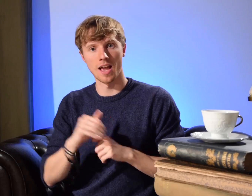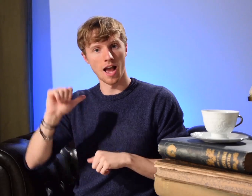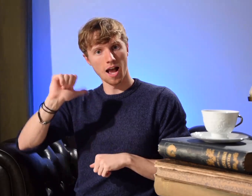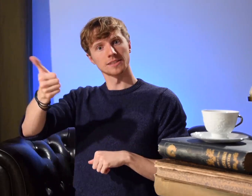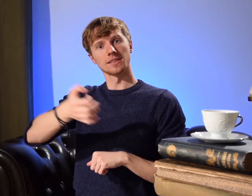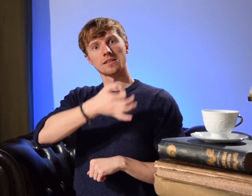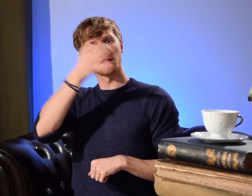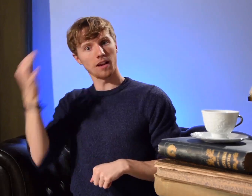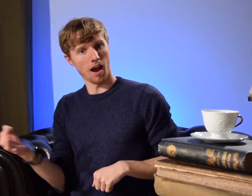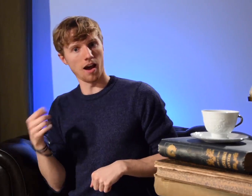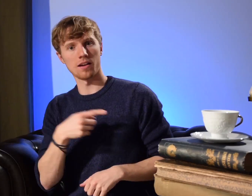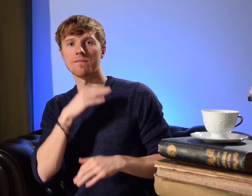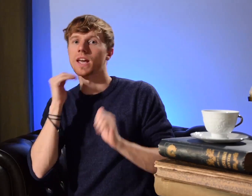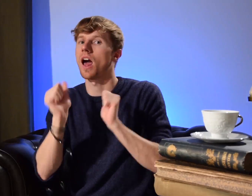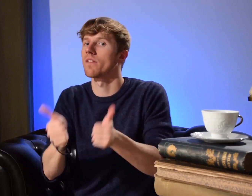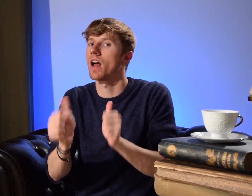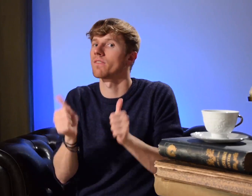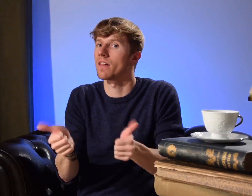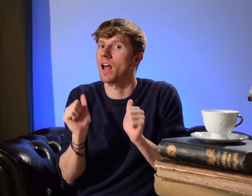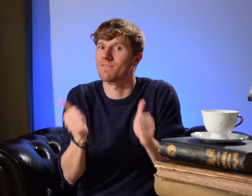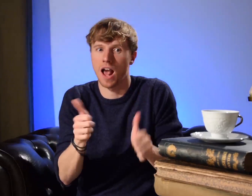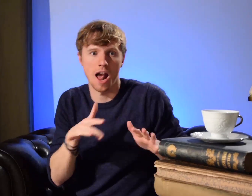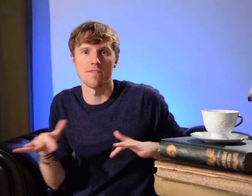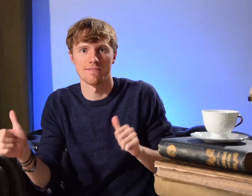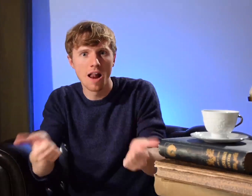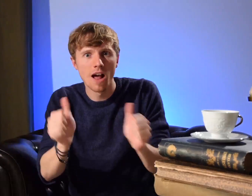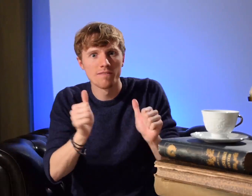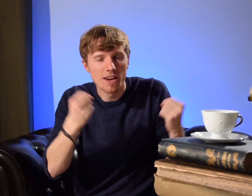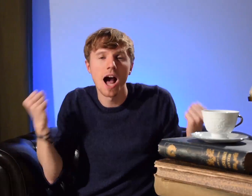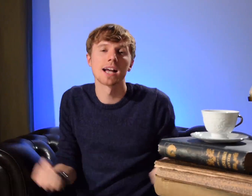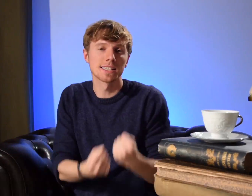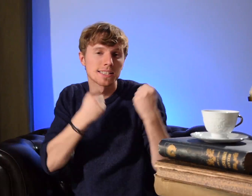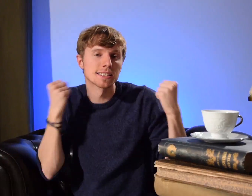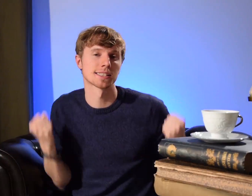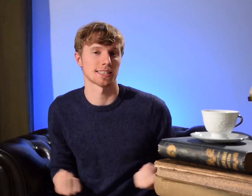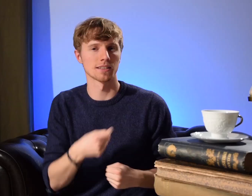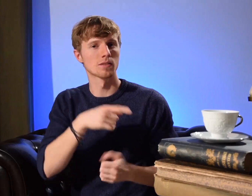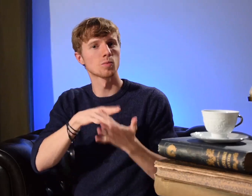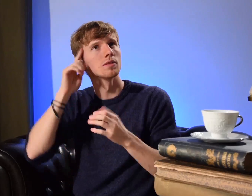On the first day, she made an effort and was hard-working